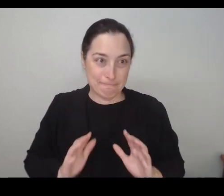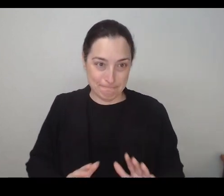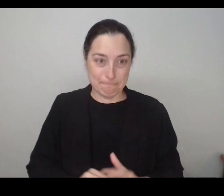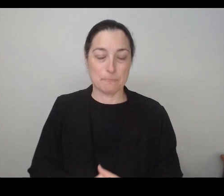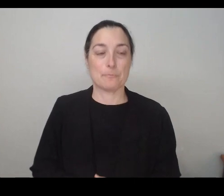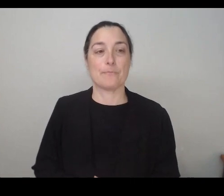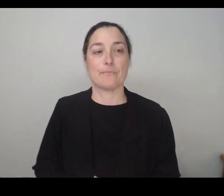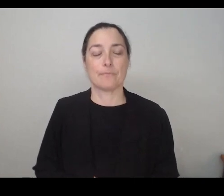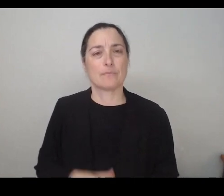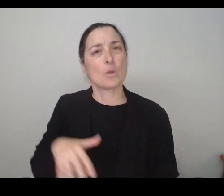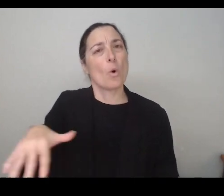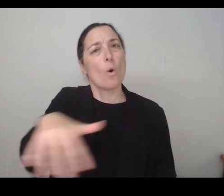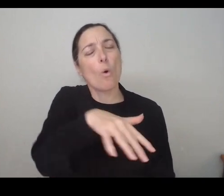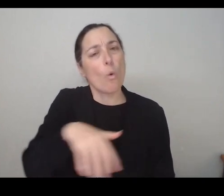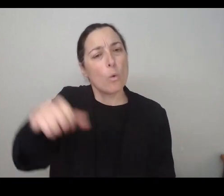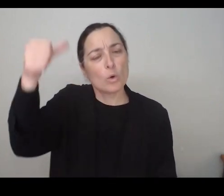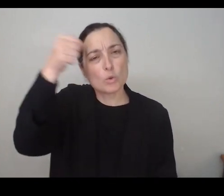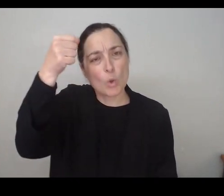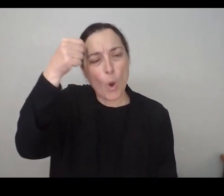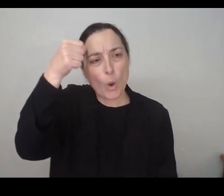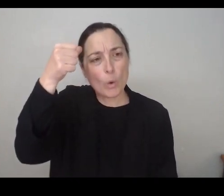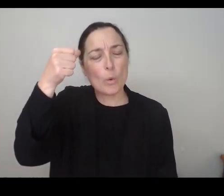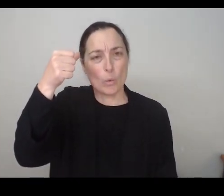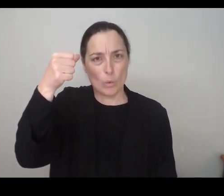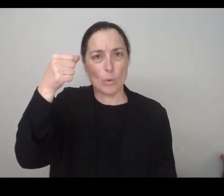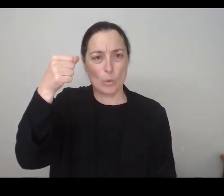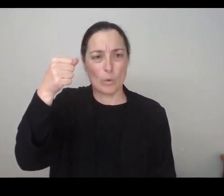We all know that evoking the figure of Paul Gauguin today